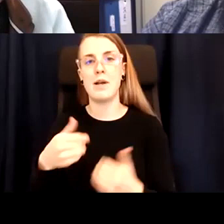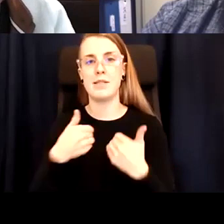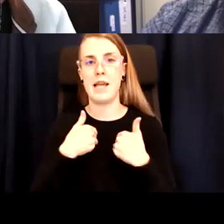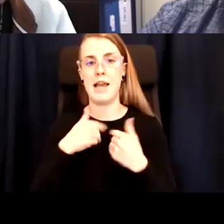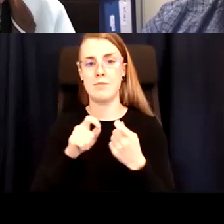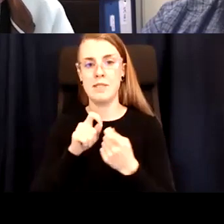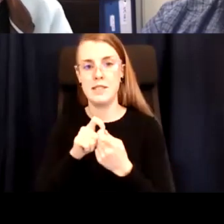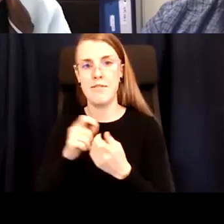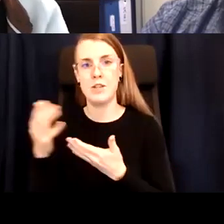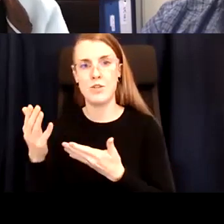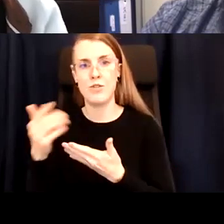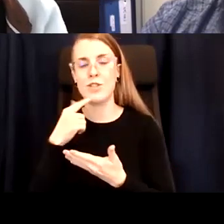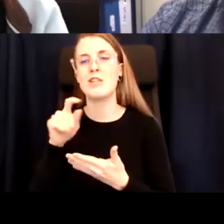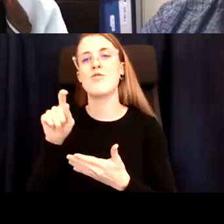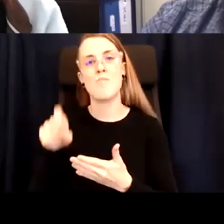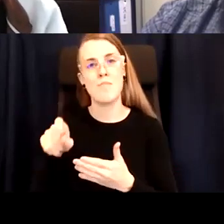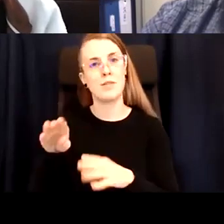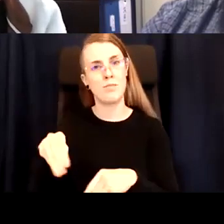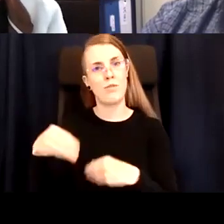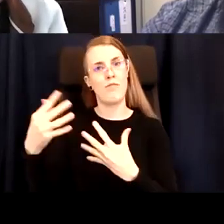you must provide them in certain ways.